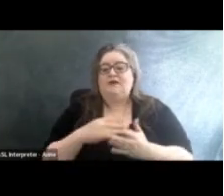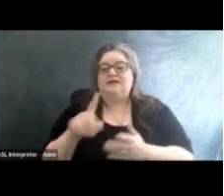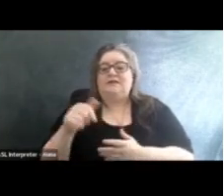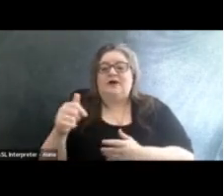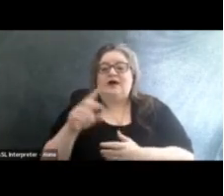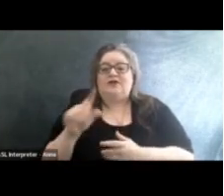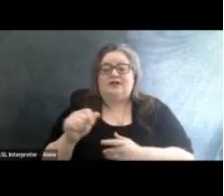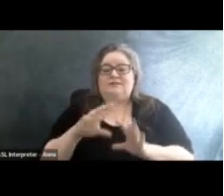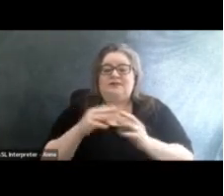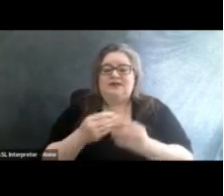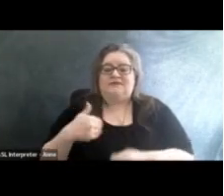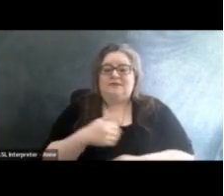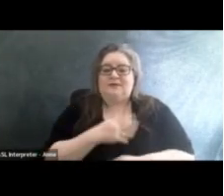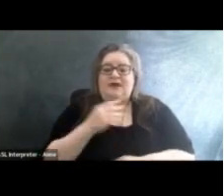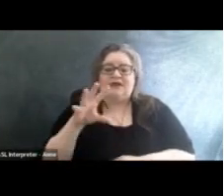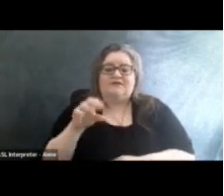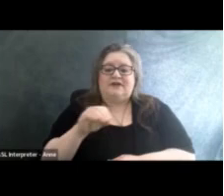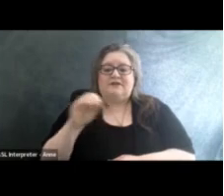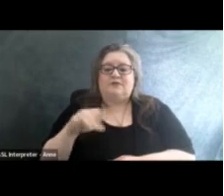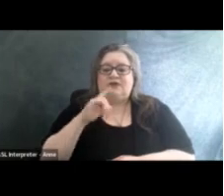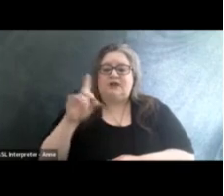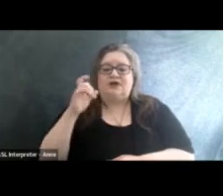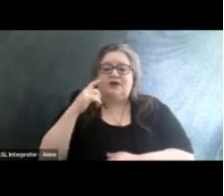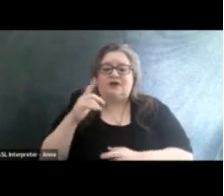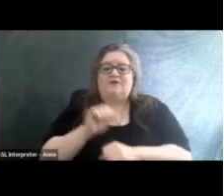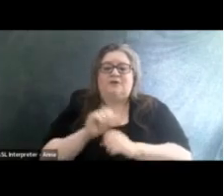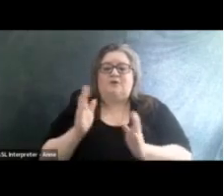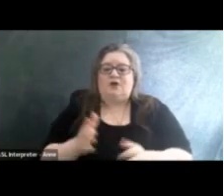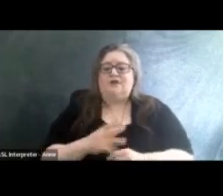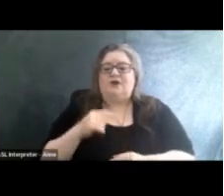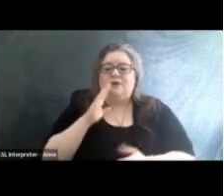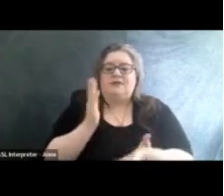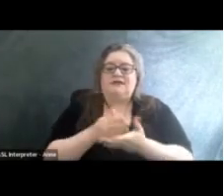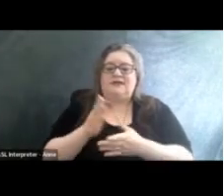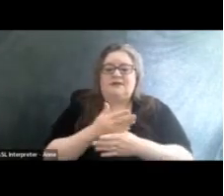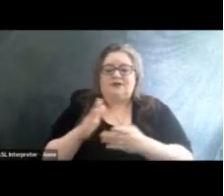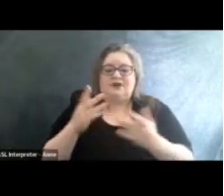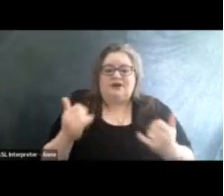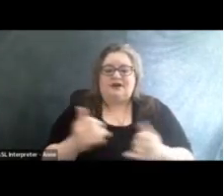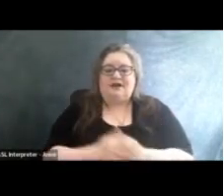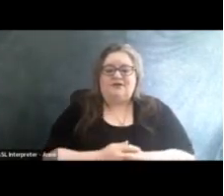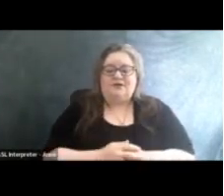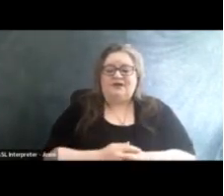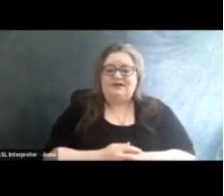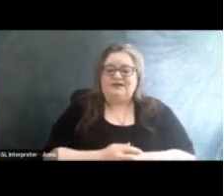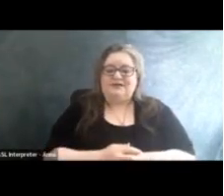family members, and 50% are government employee. So I'm going to stop sharing now. I'm